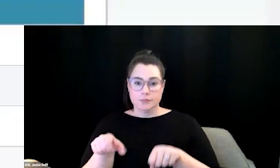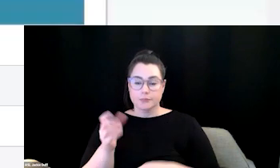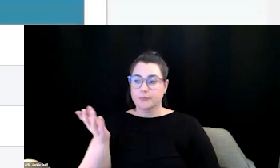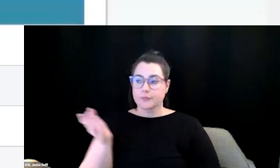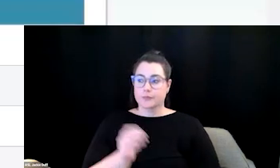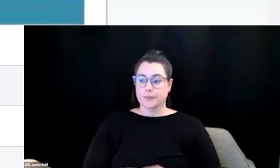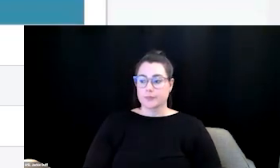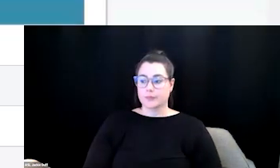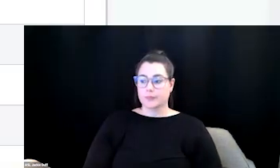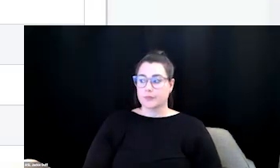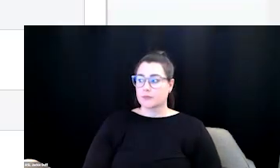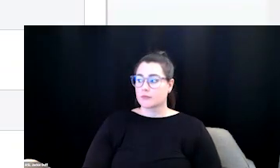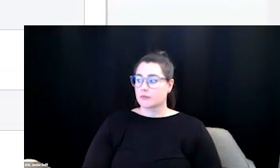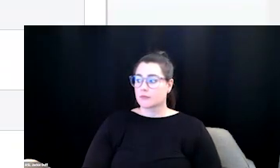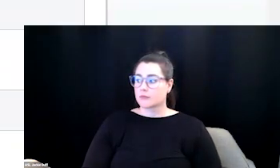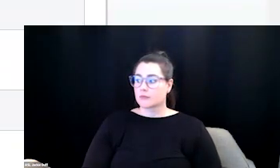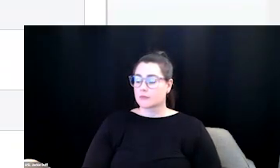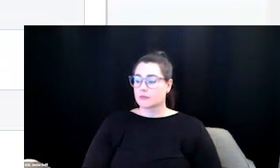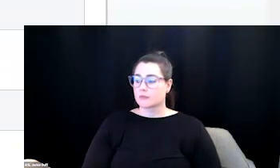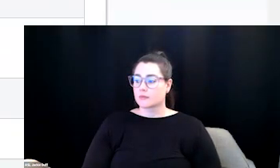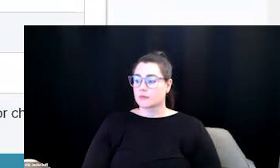As you update each section, it's going to update.